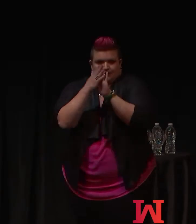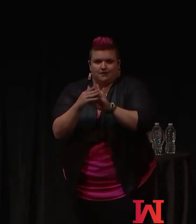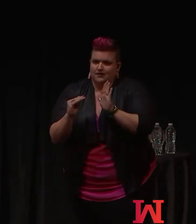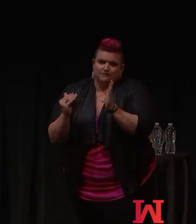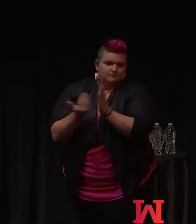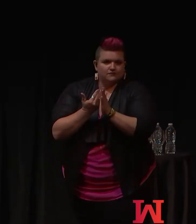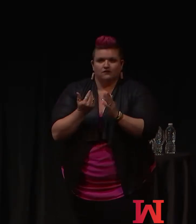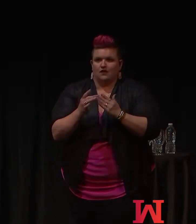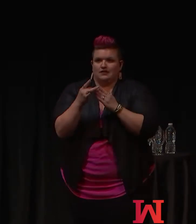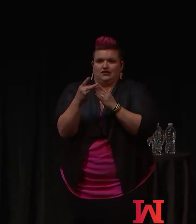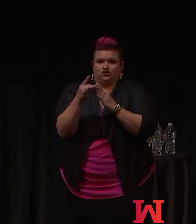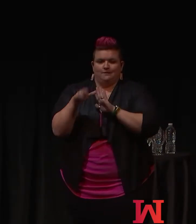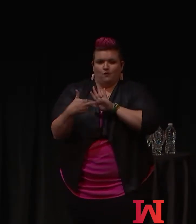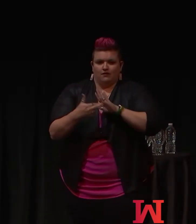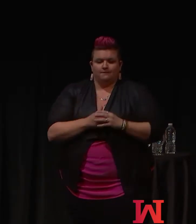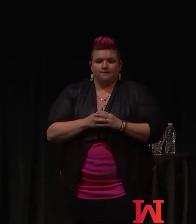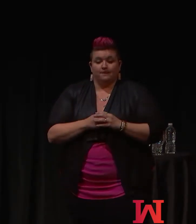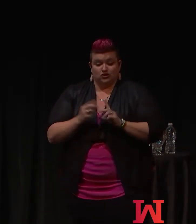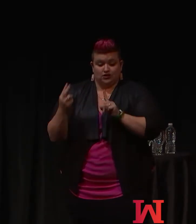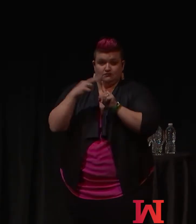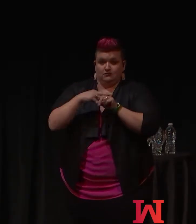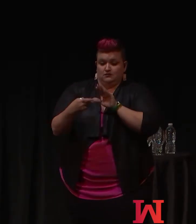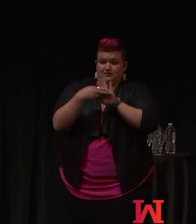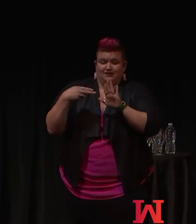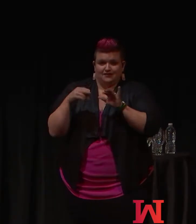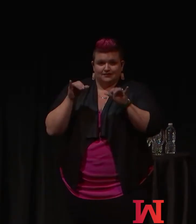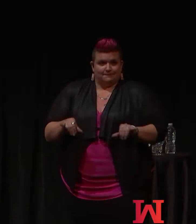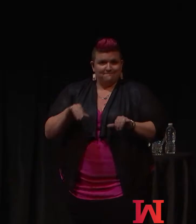She appointed me, that same black girl with the big hair